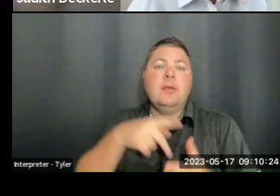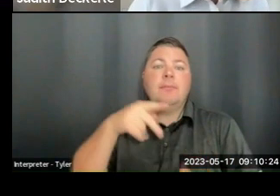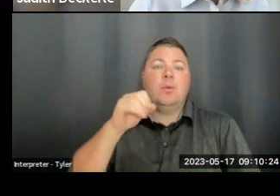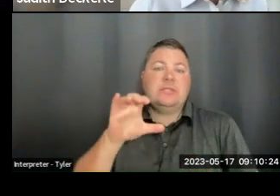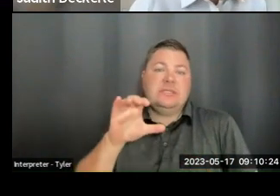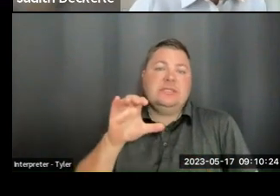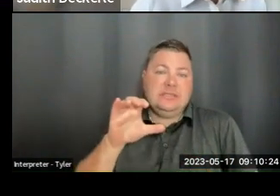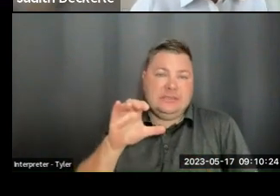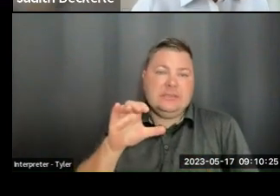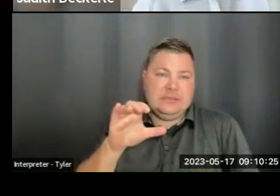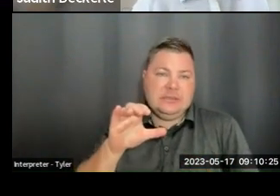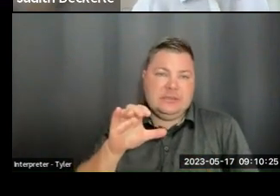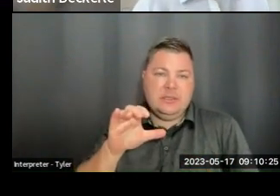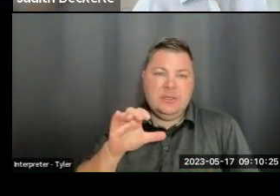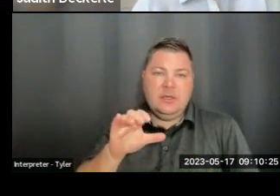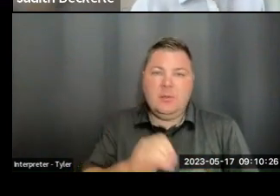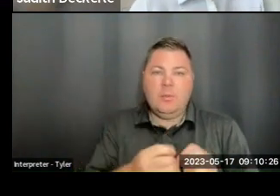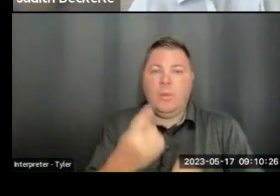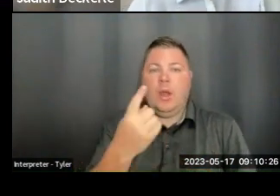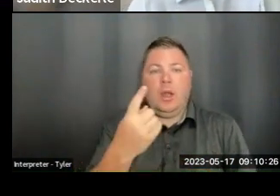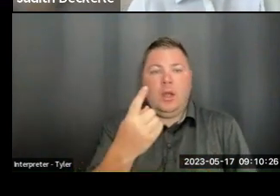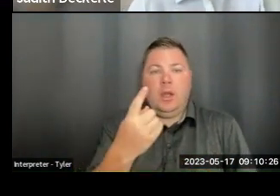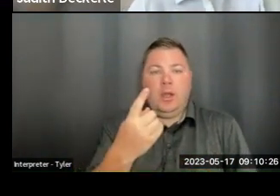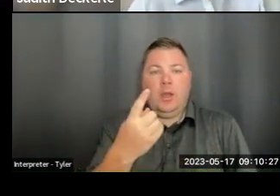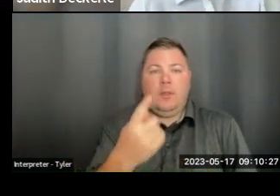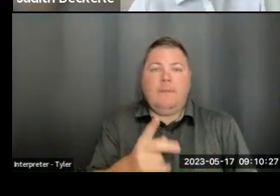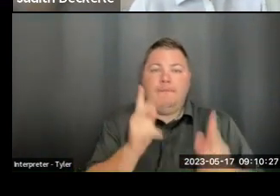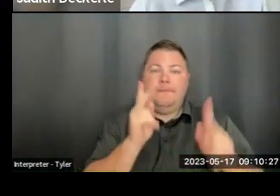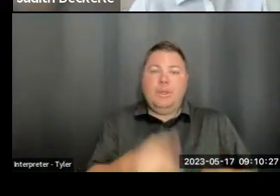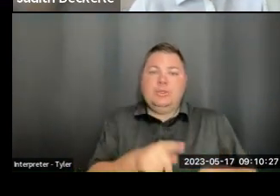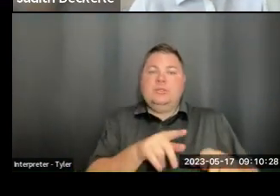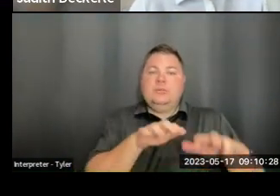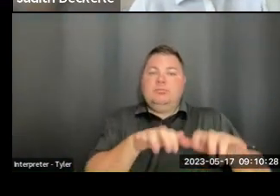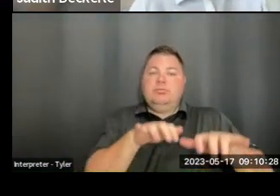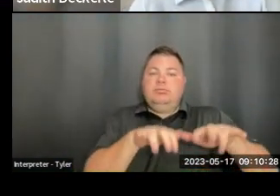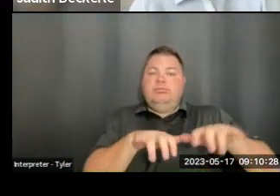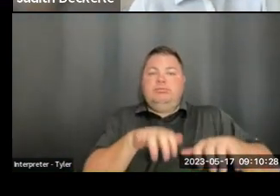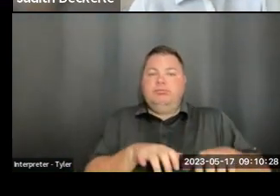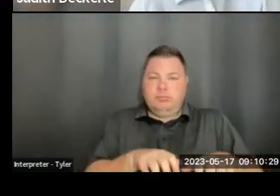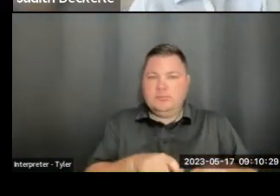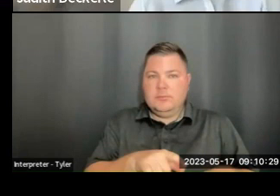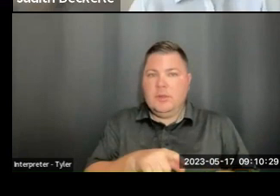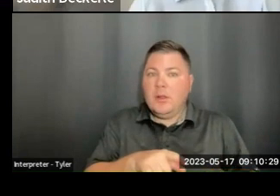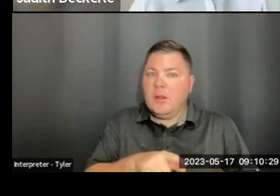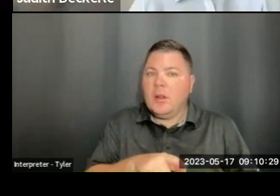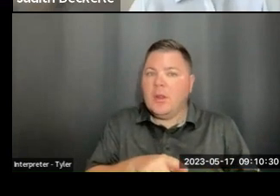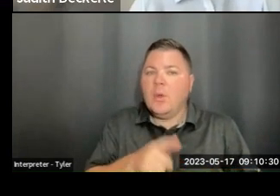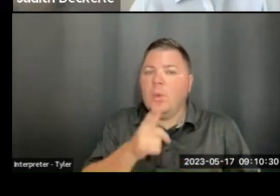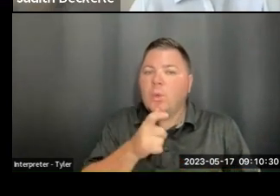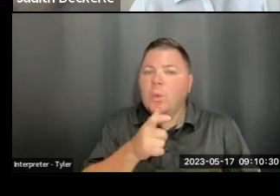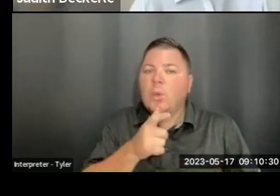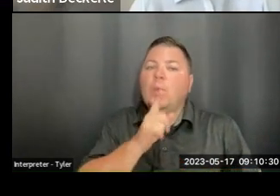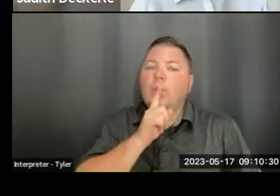information about the event and a point of contact. Number one, the captioner.